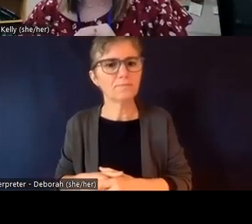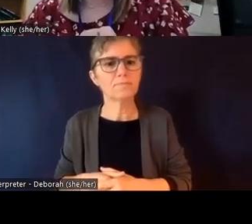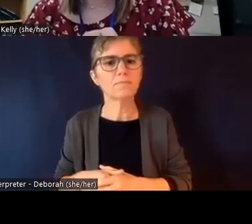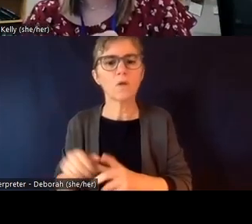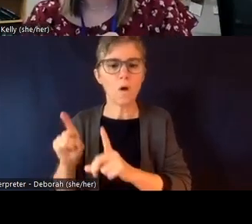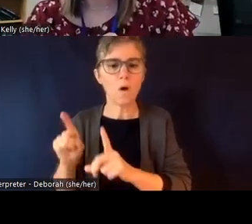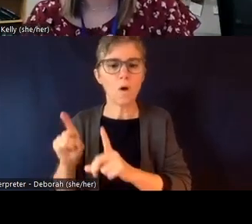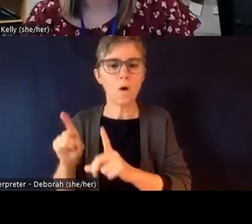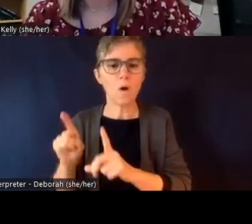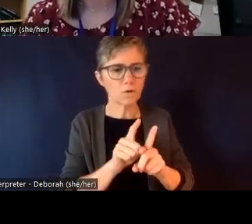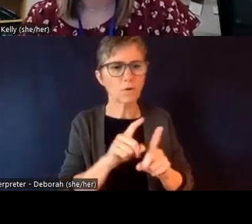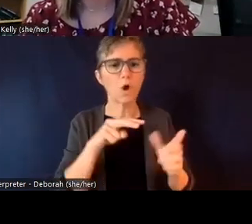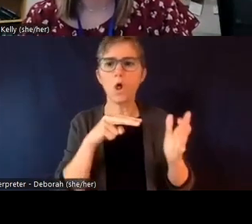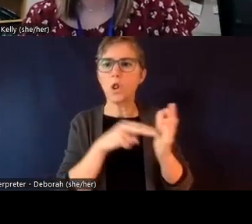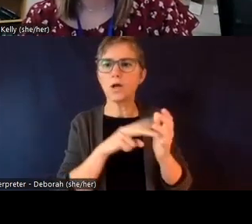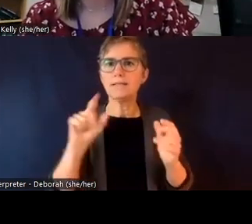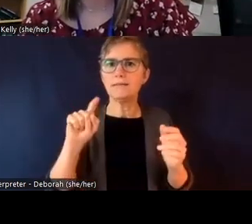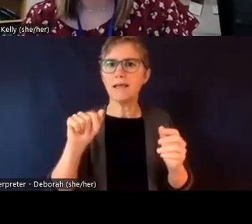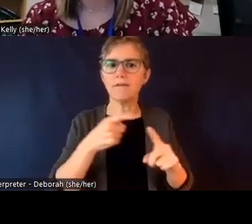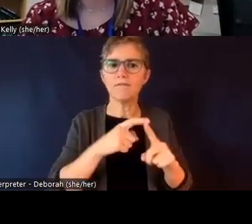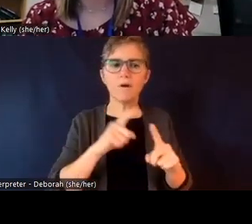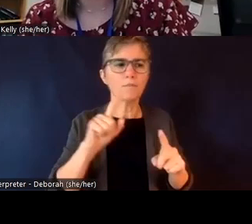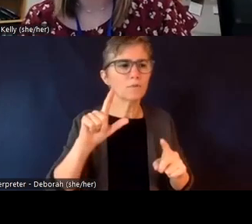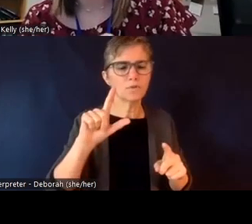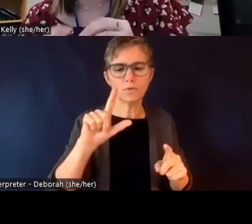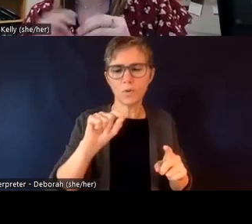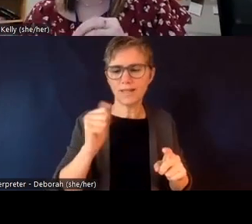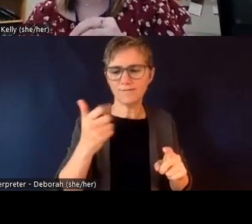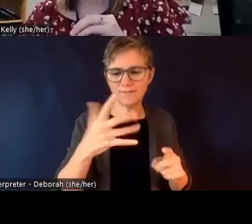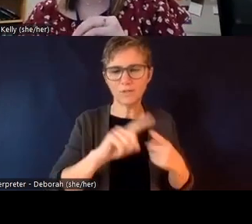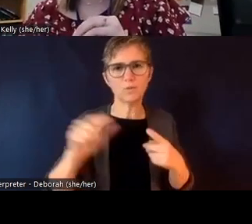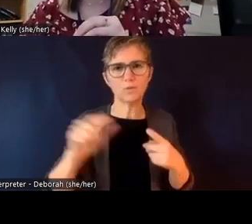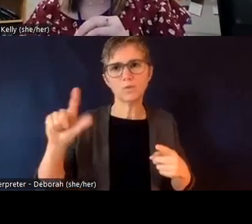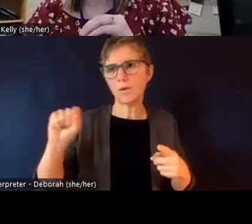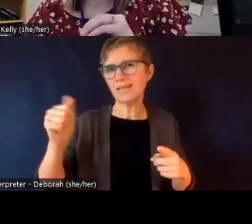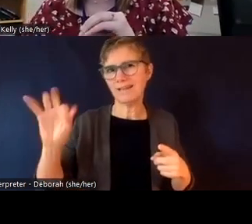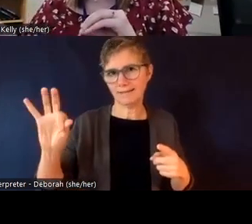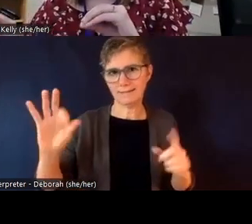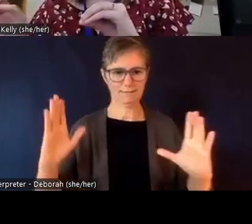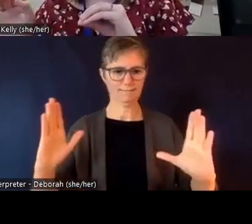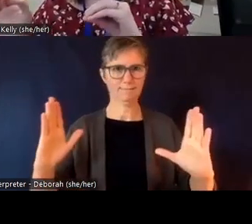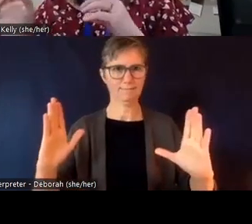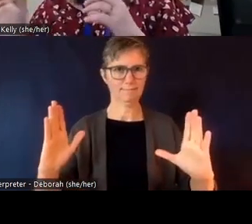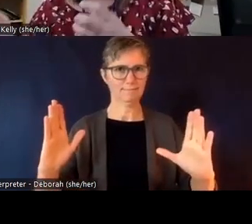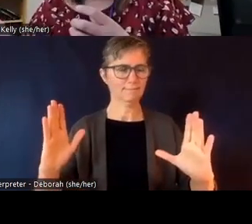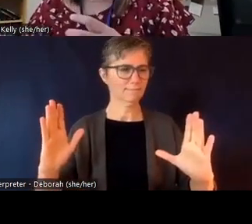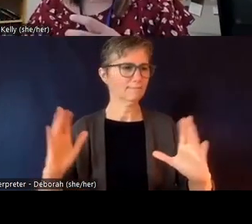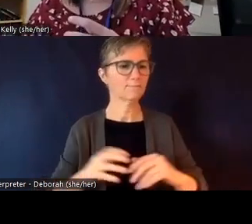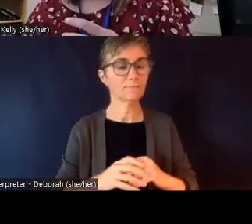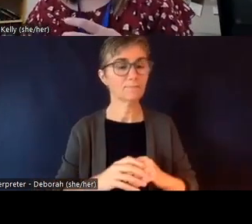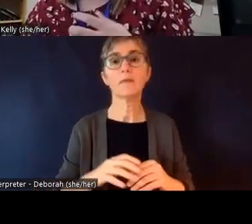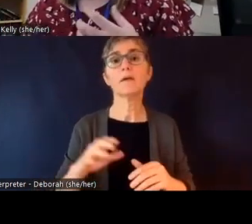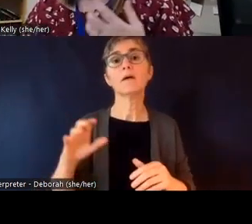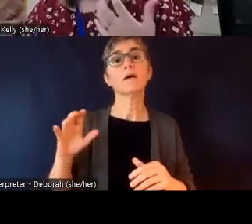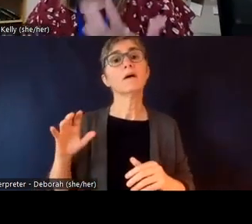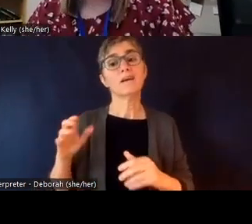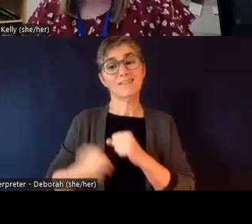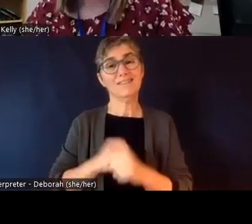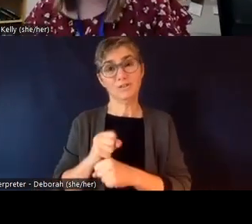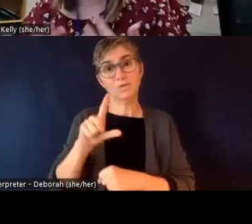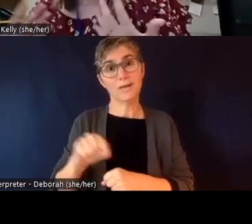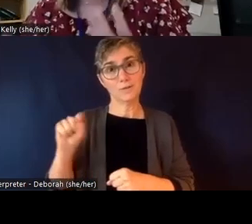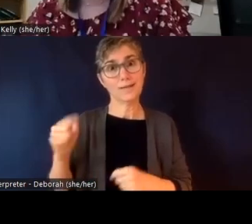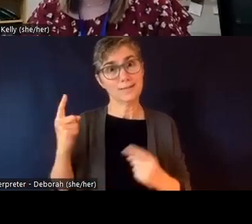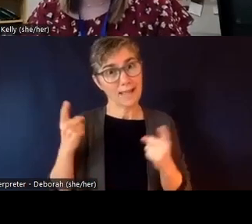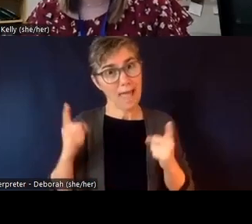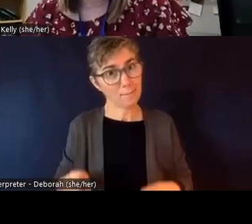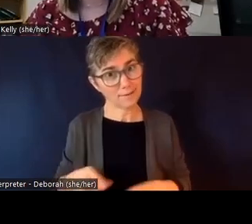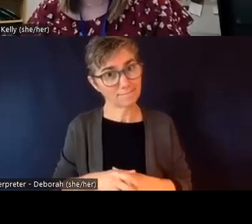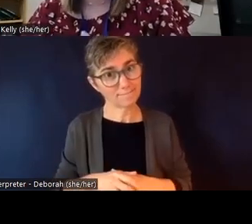data or 2015 to 2019 data. In 2020 something happened. I don't know if all remember, but